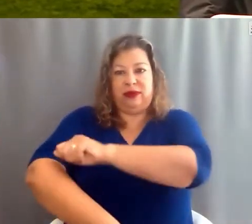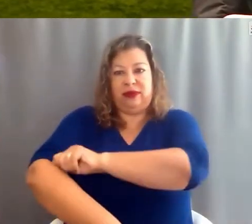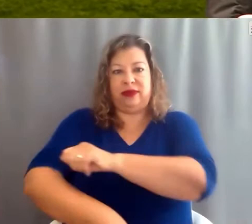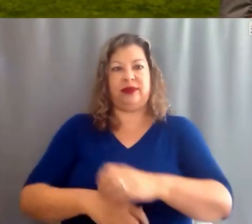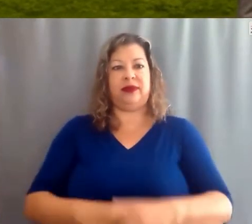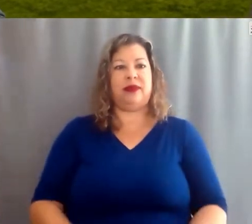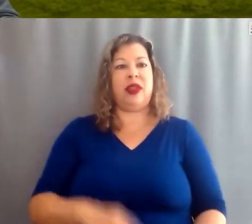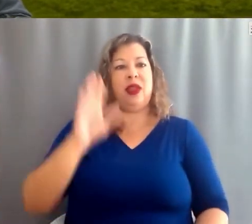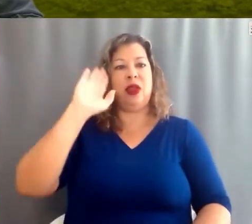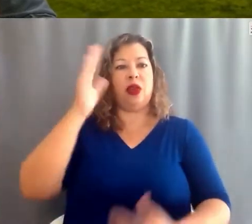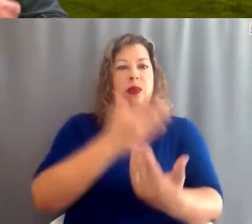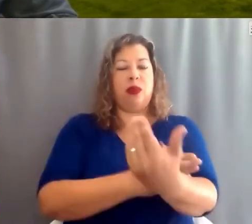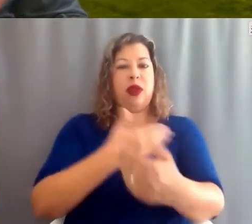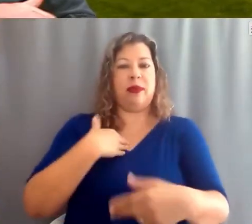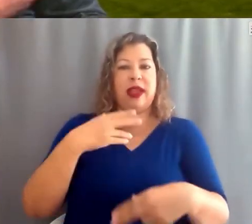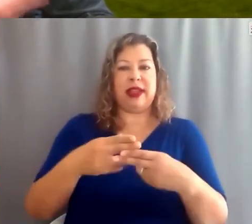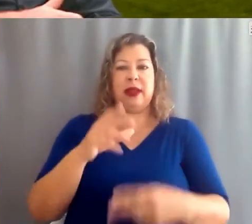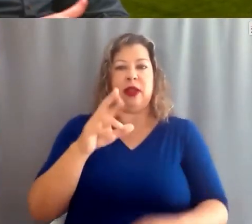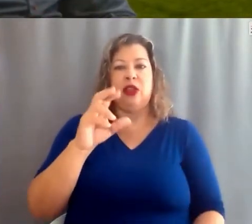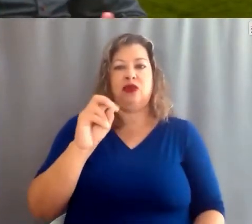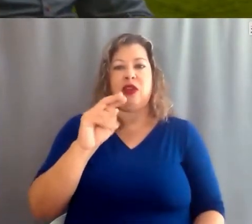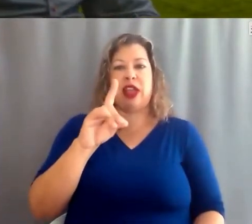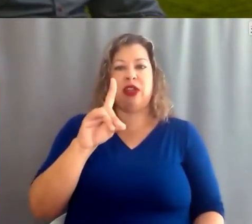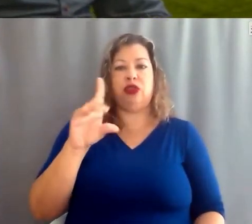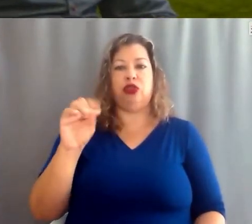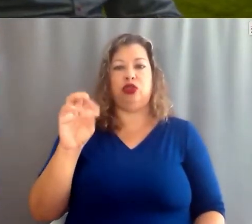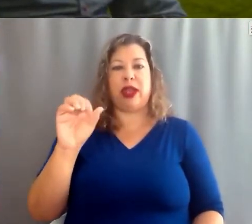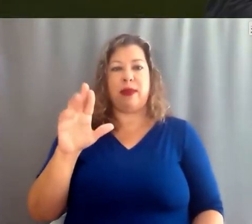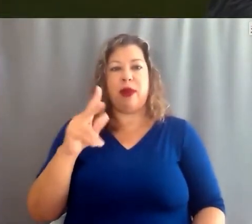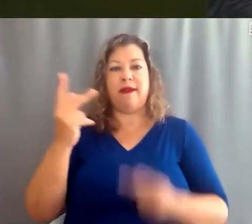My name is Ronald Draper, visual artist, creative visionary, educator.